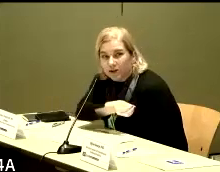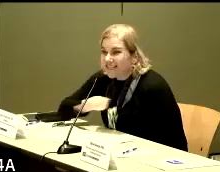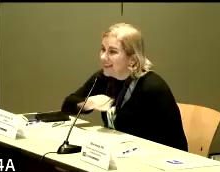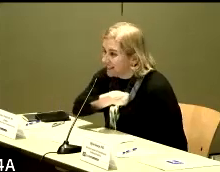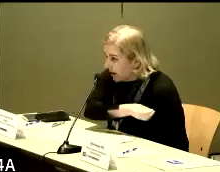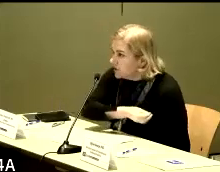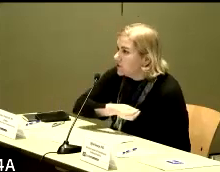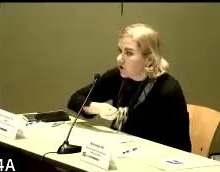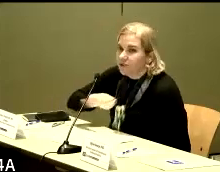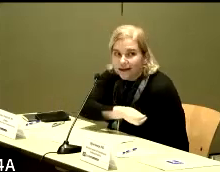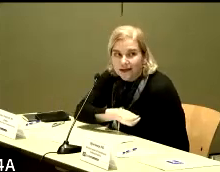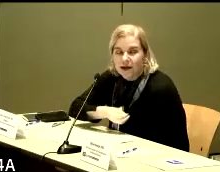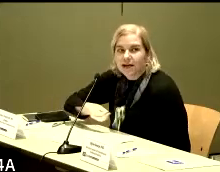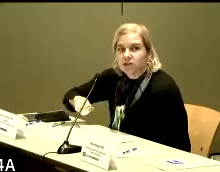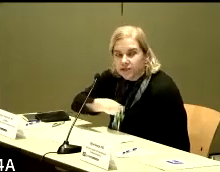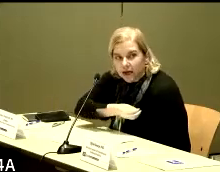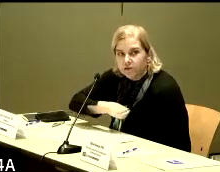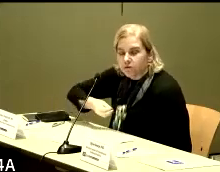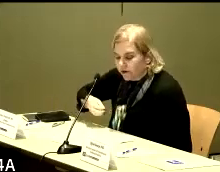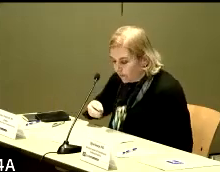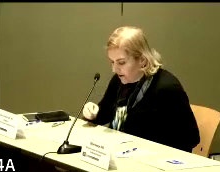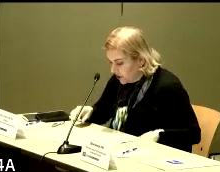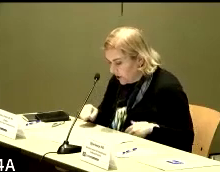to get this out, to turn data into action, to tell the story of prevention.